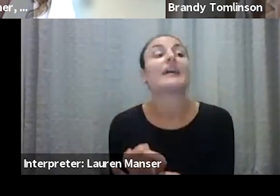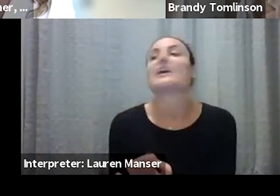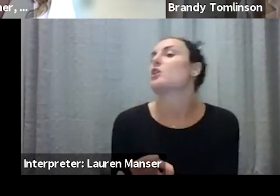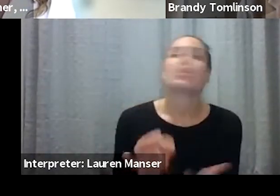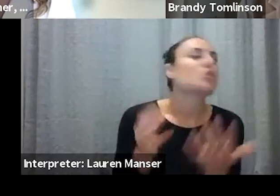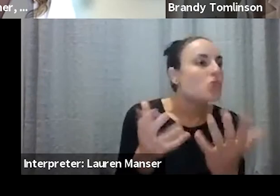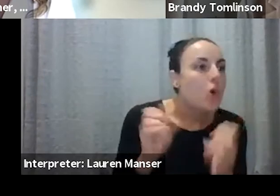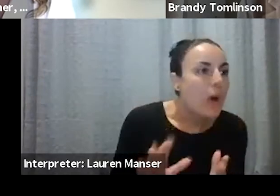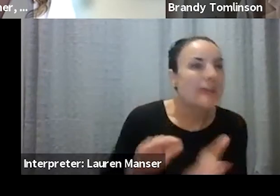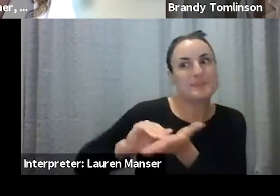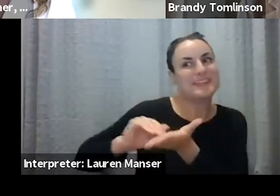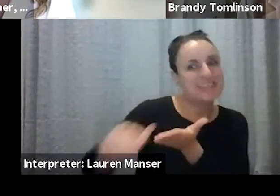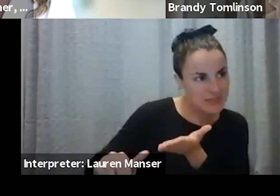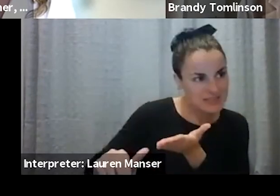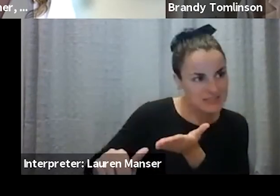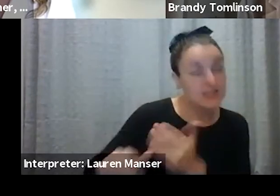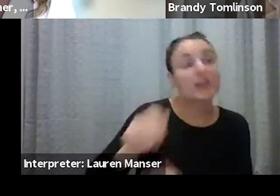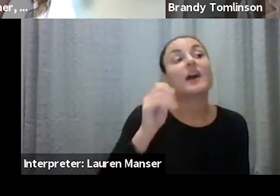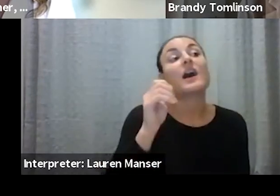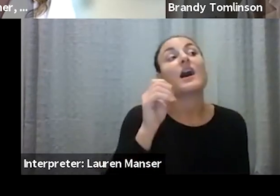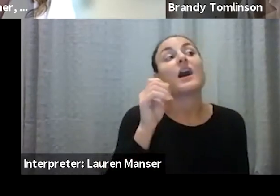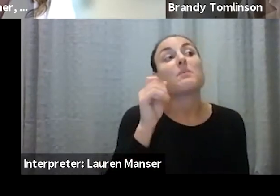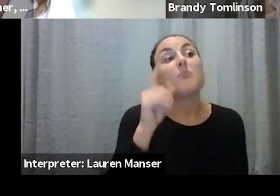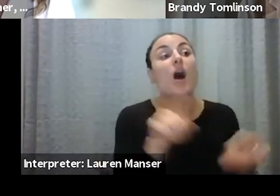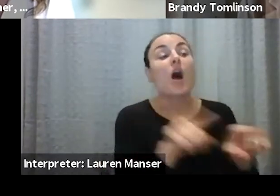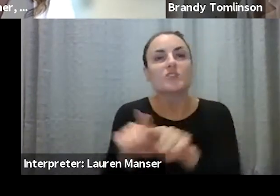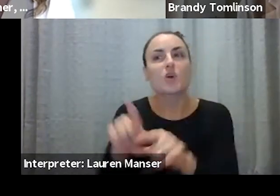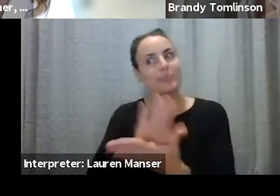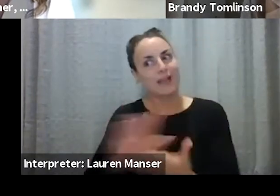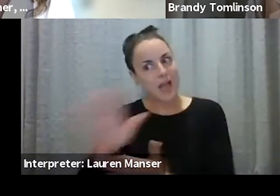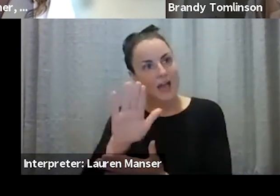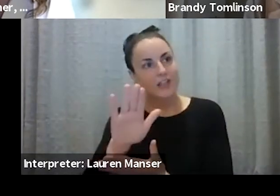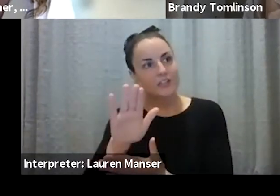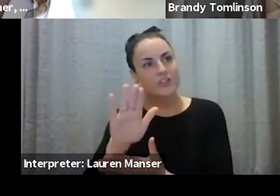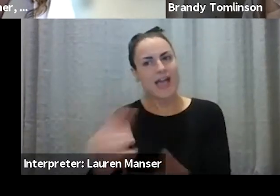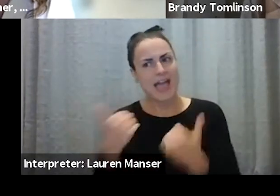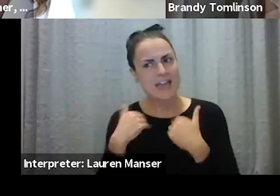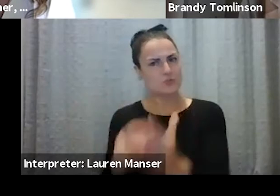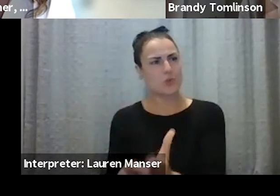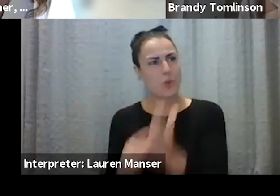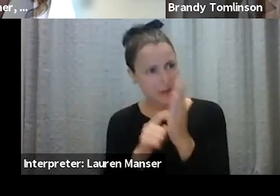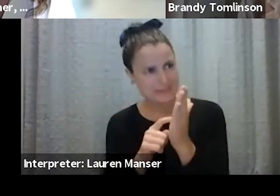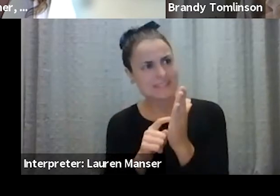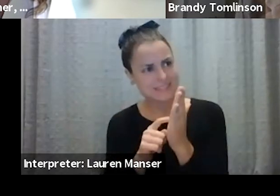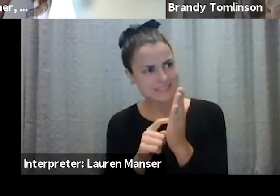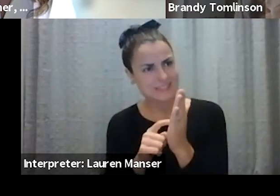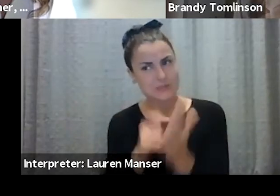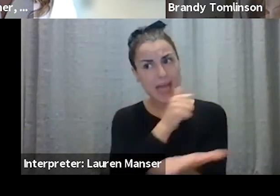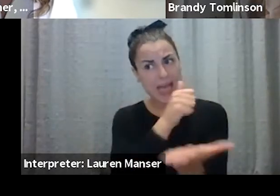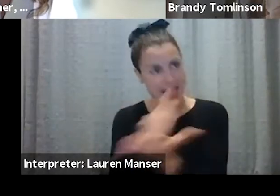And by accommodation, you can take a leave of absence